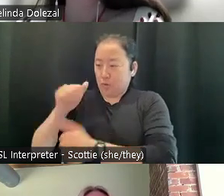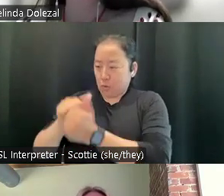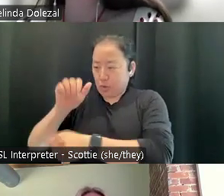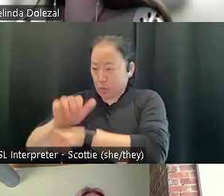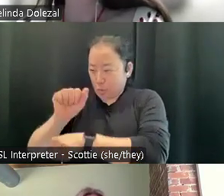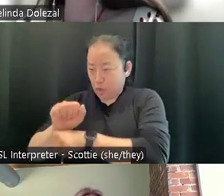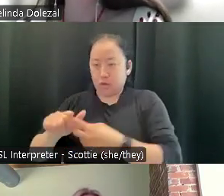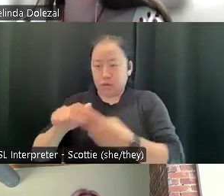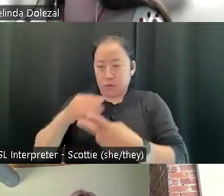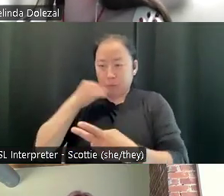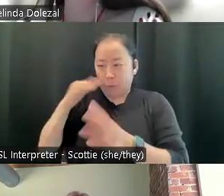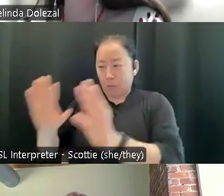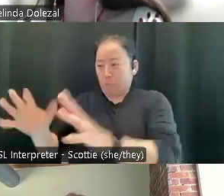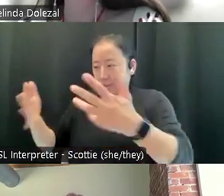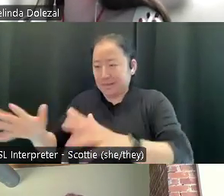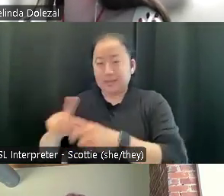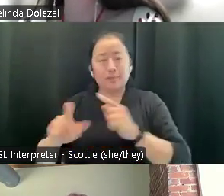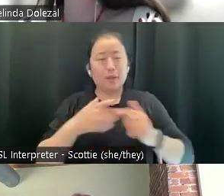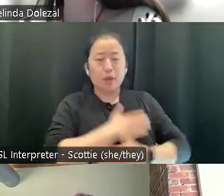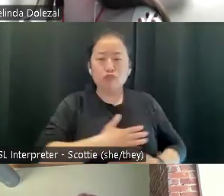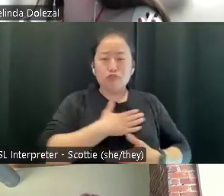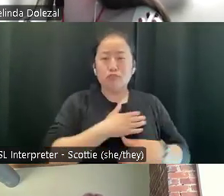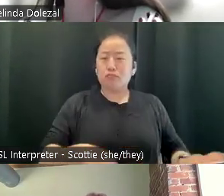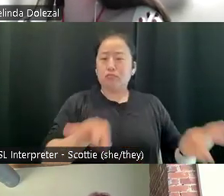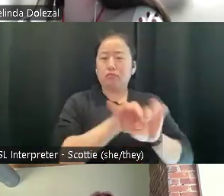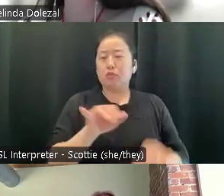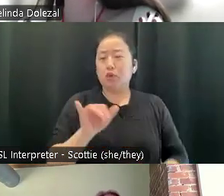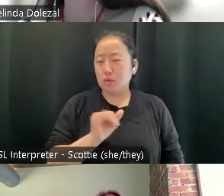as you heard is very important as well. So we want to make sure that we're not